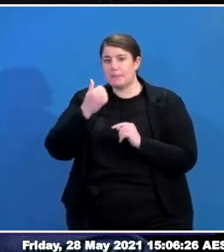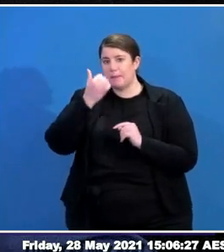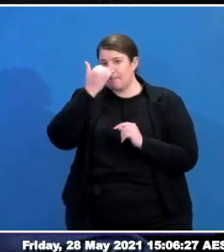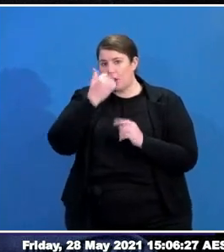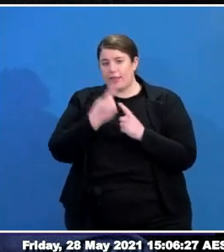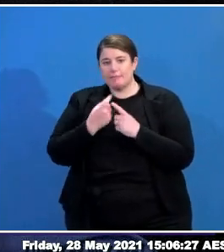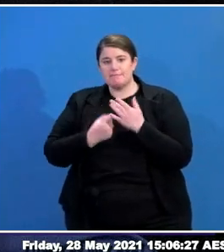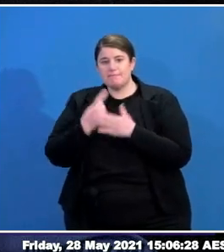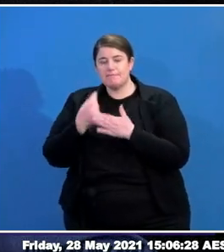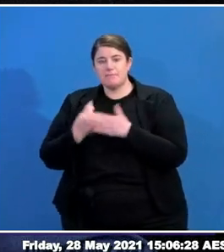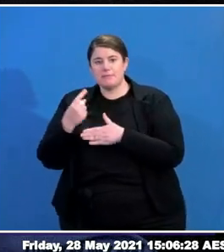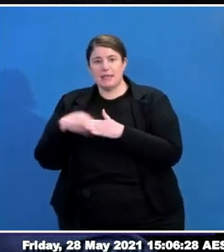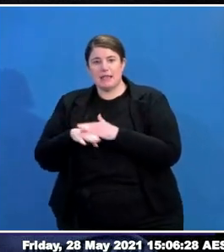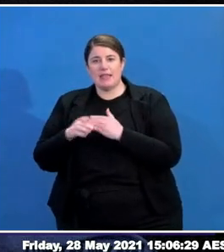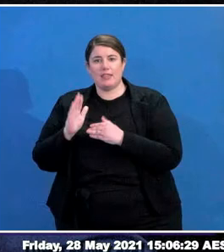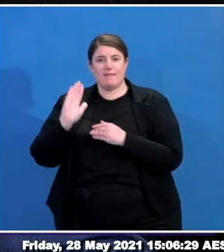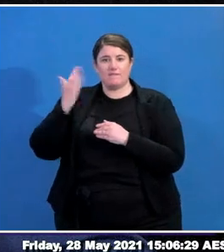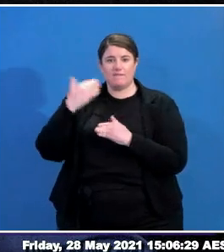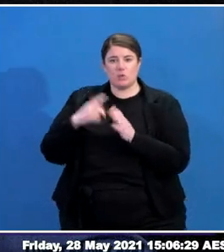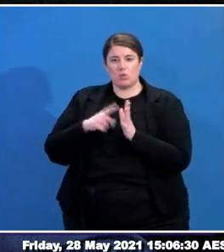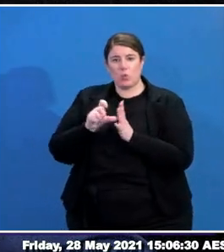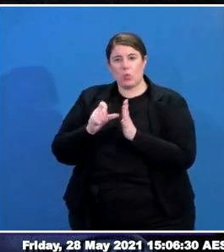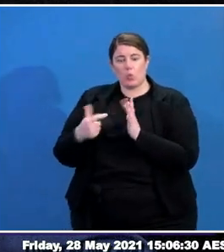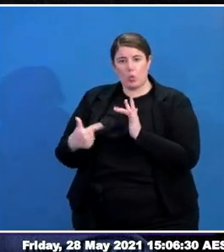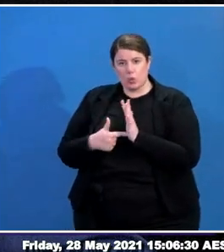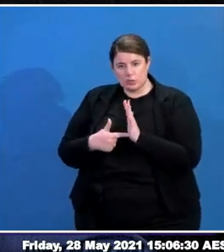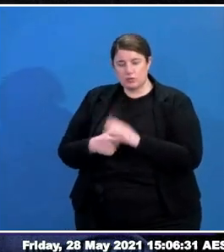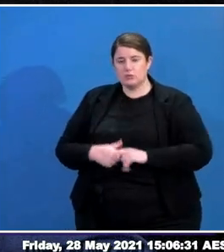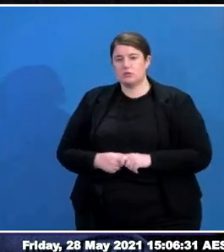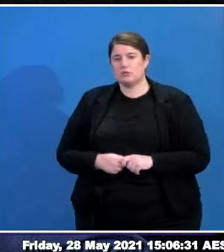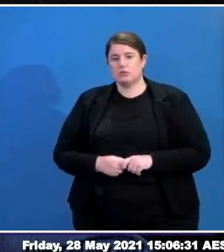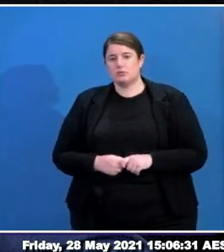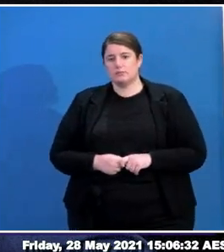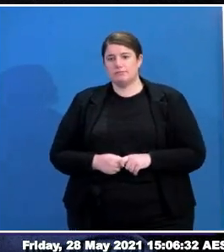audit, where the auditor indicated the requirement for certain actions